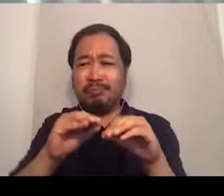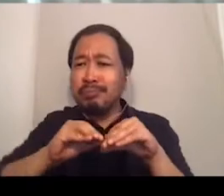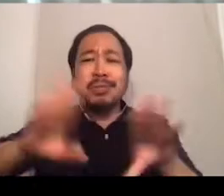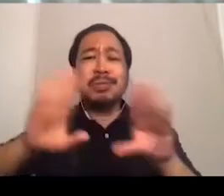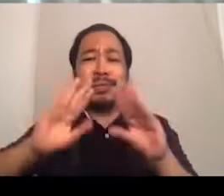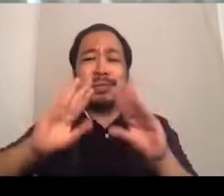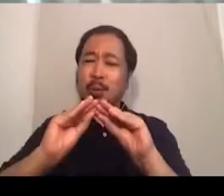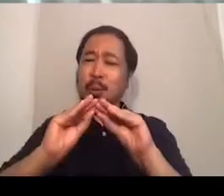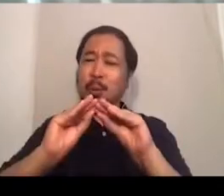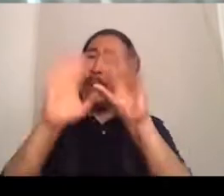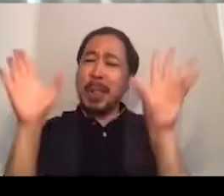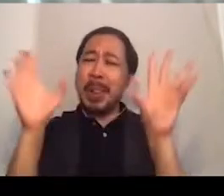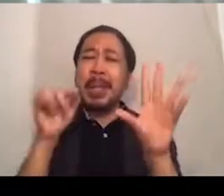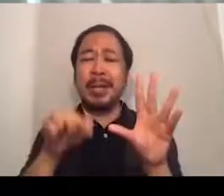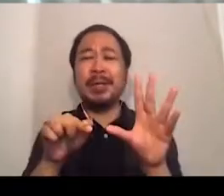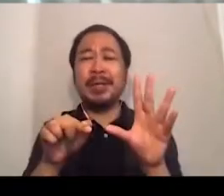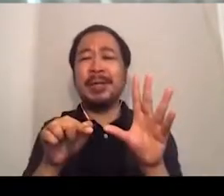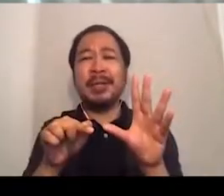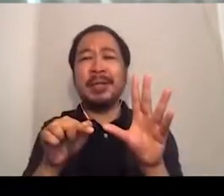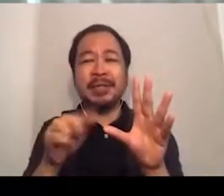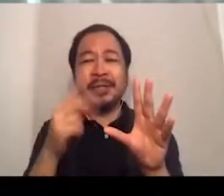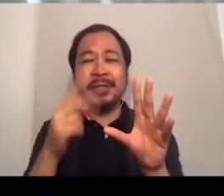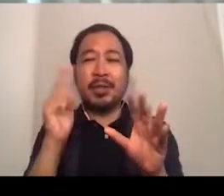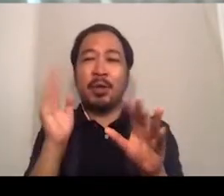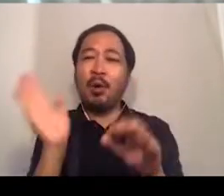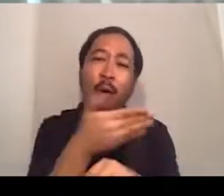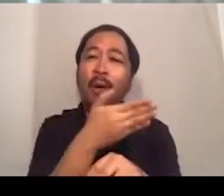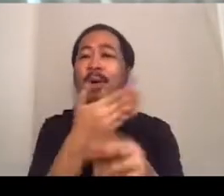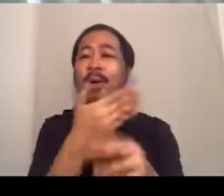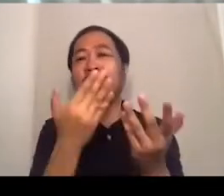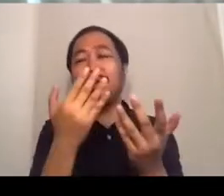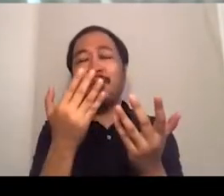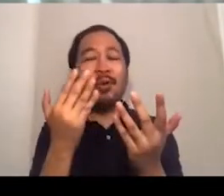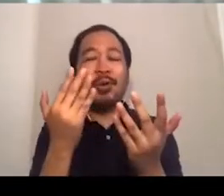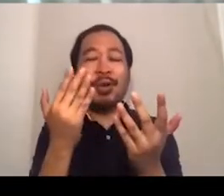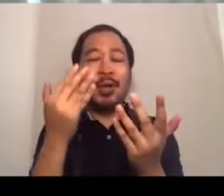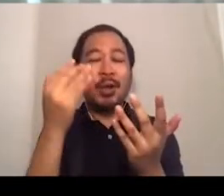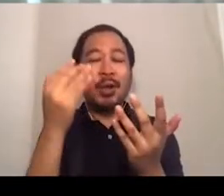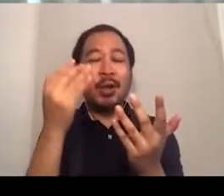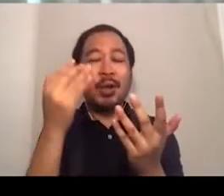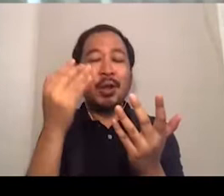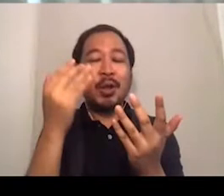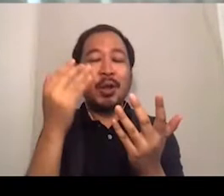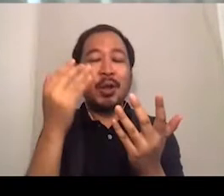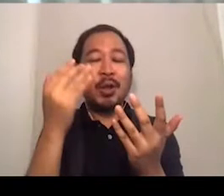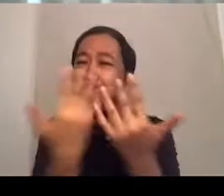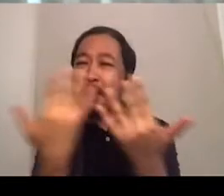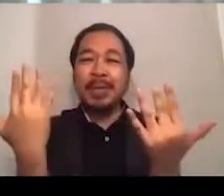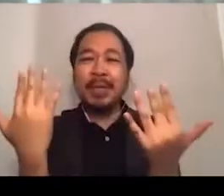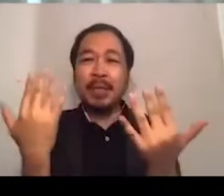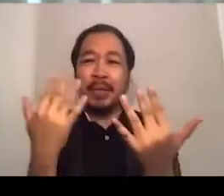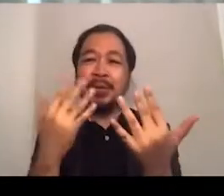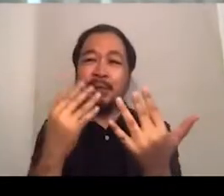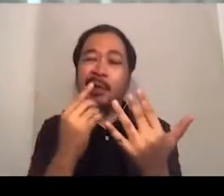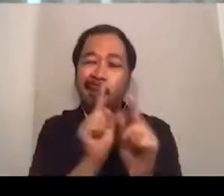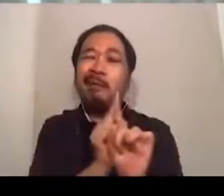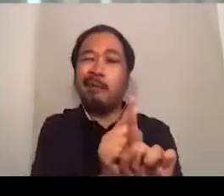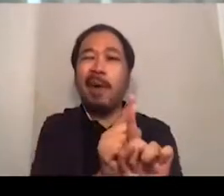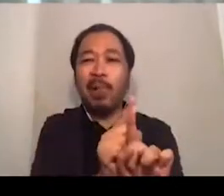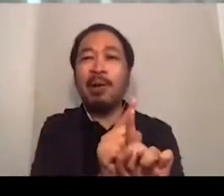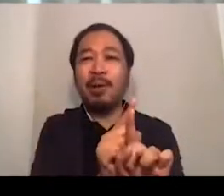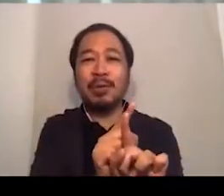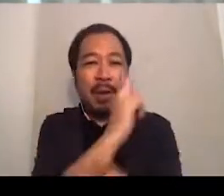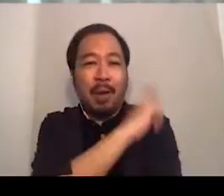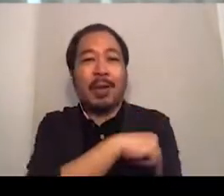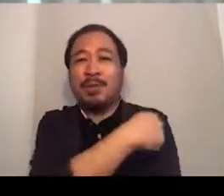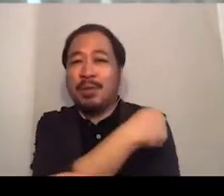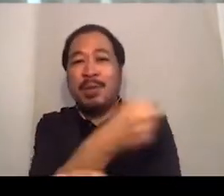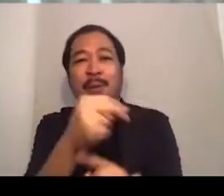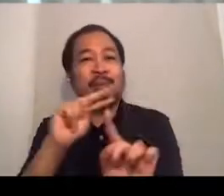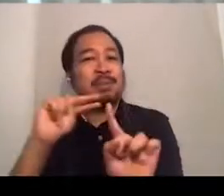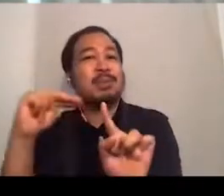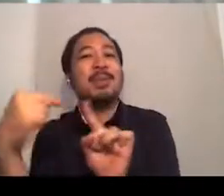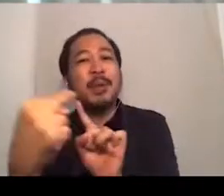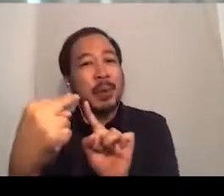social or physical distancing and this could also mean further isolation and exclusion for persons with disabilities.